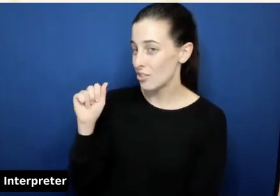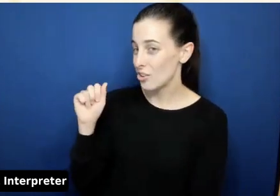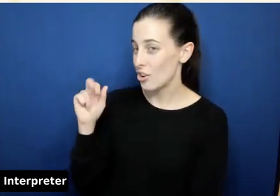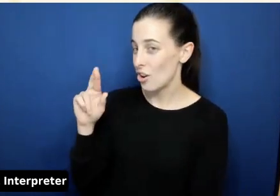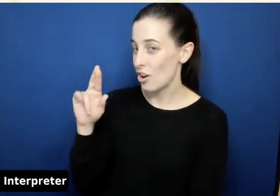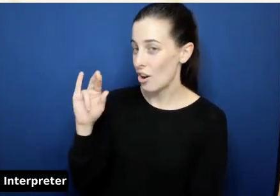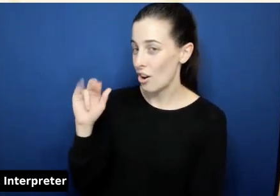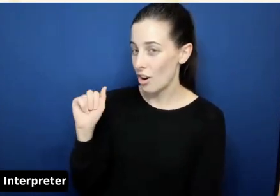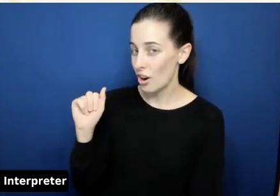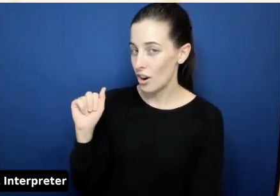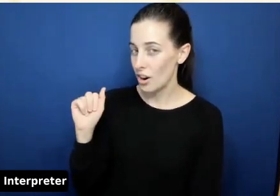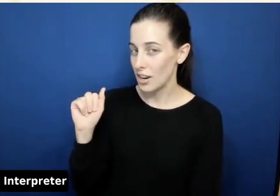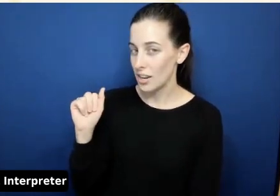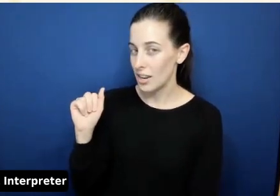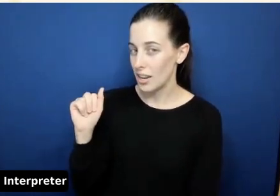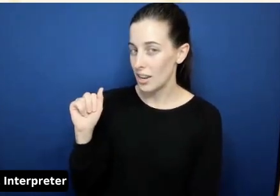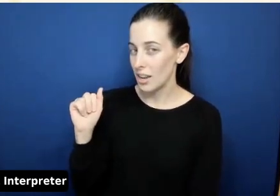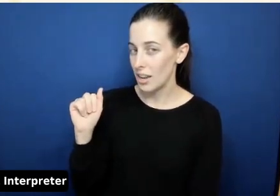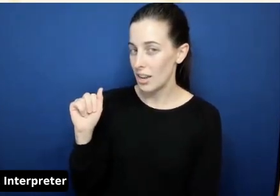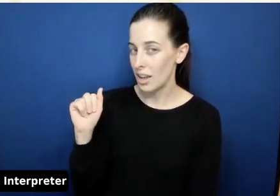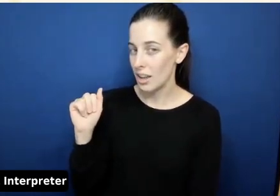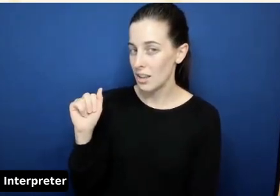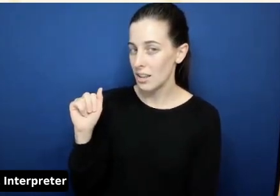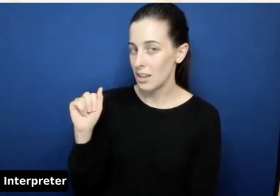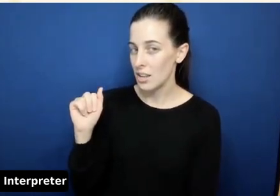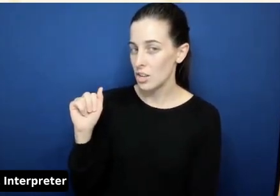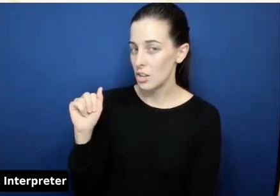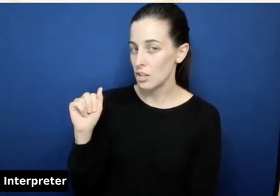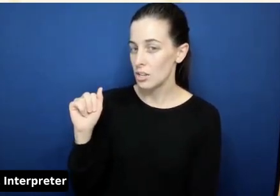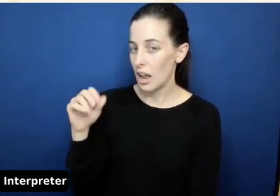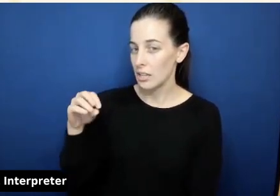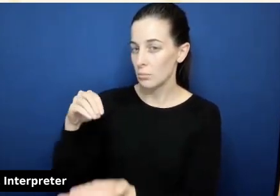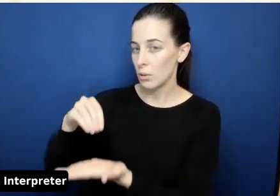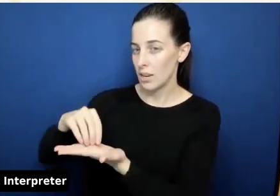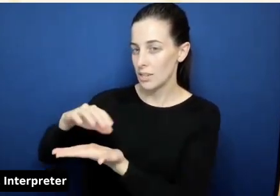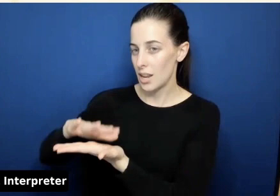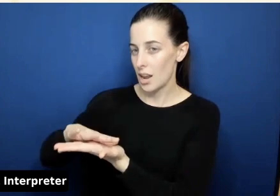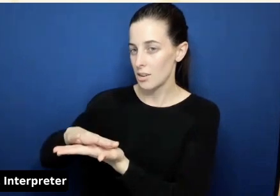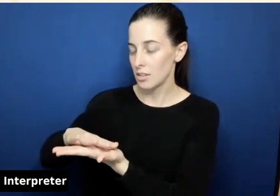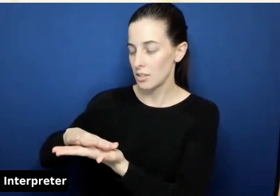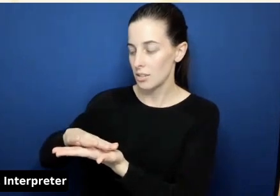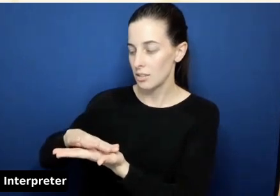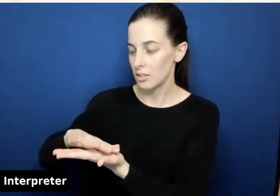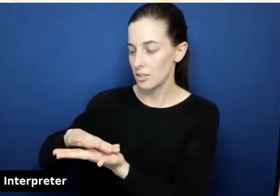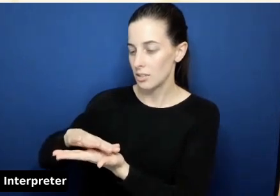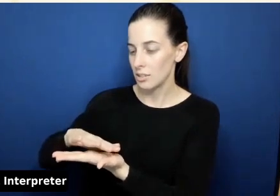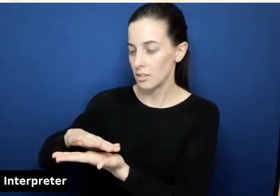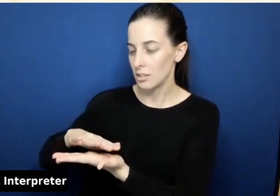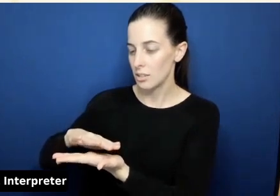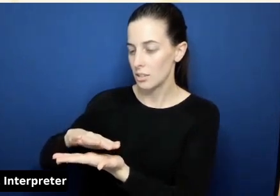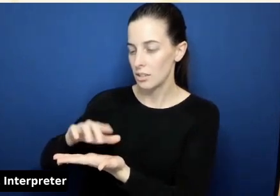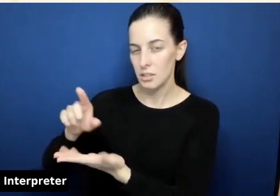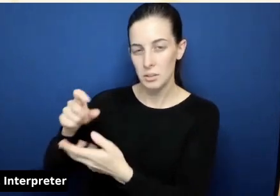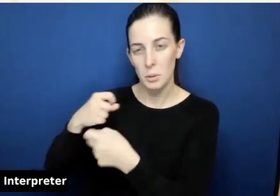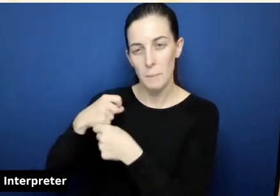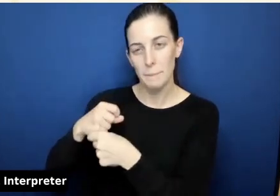So the WAI-ARIA is looking for another attribute to make that thing more better.